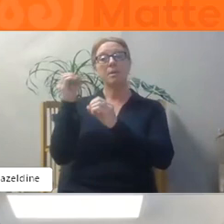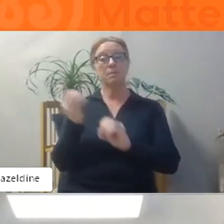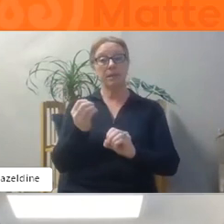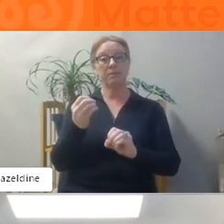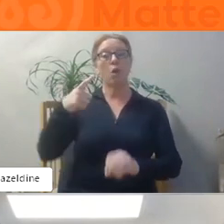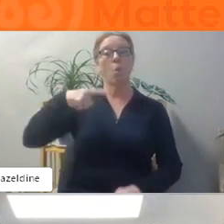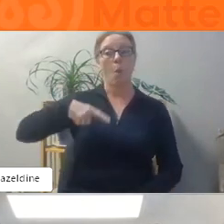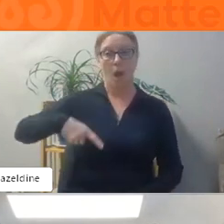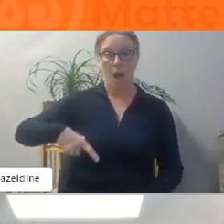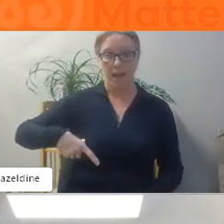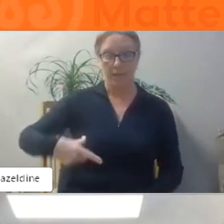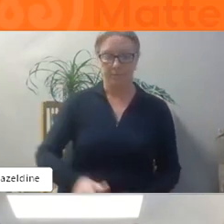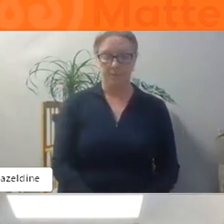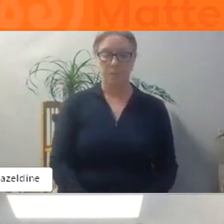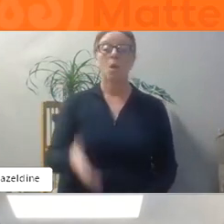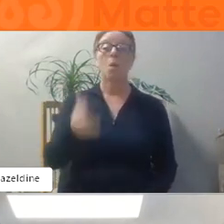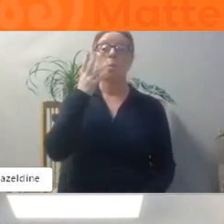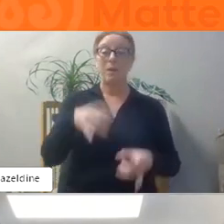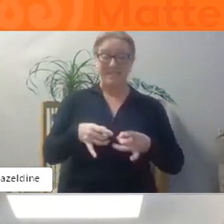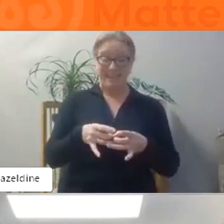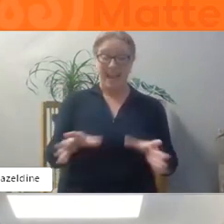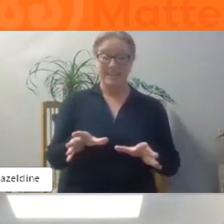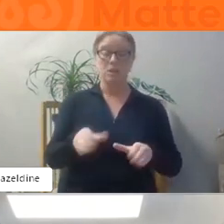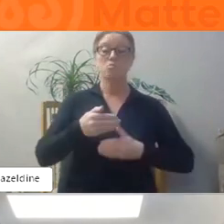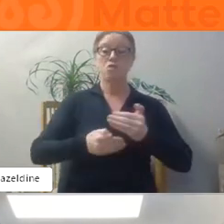When we started the process of introducing inclusive education